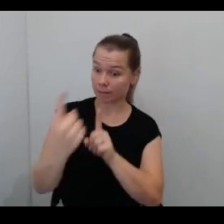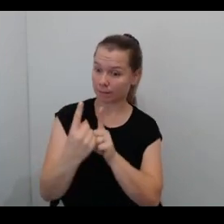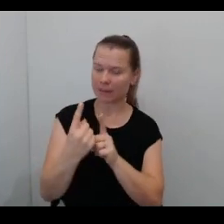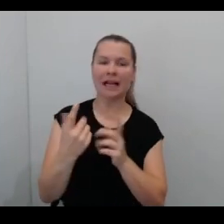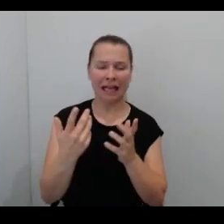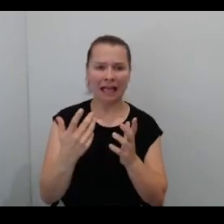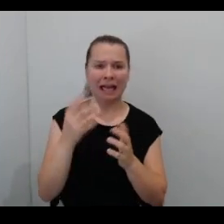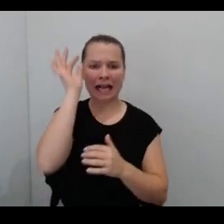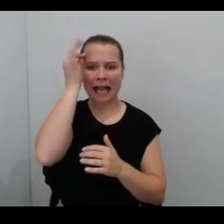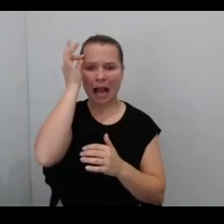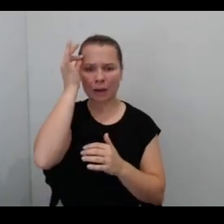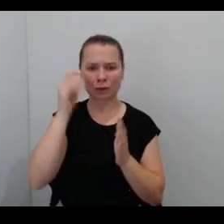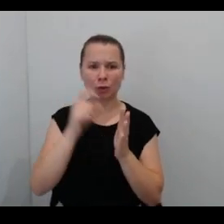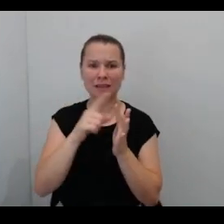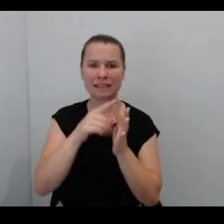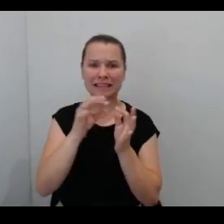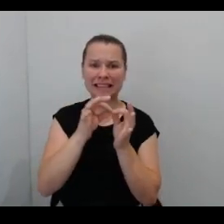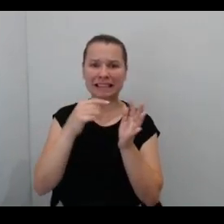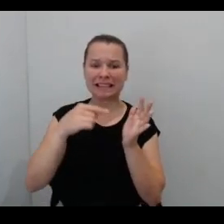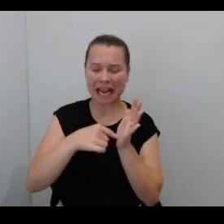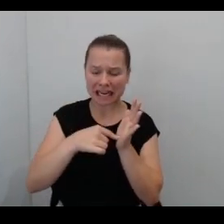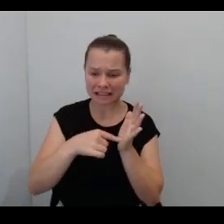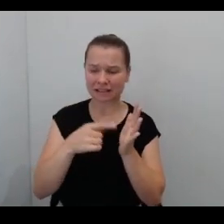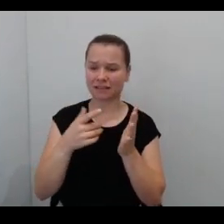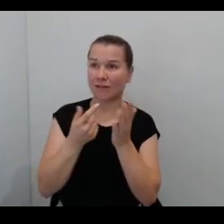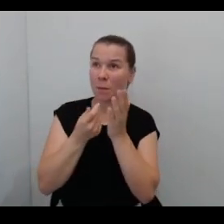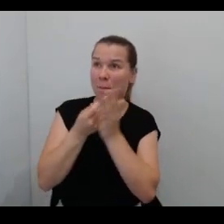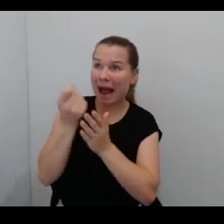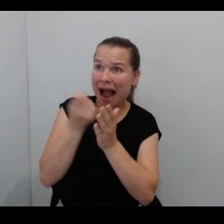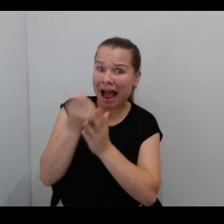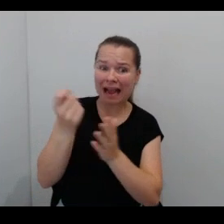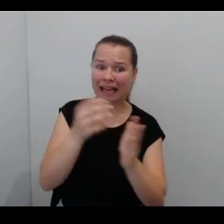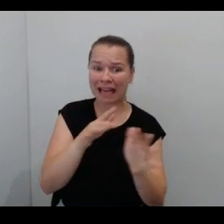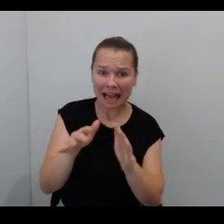The council wants to sell my home and those clients have been successful adding those